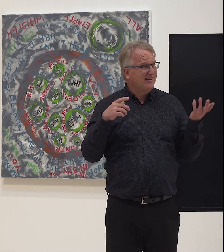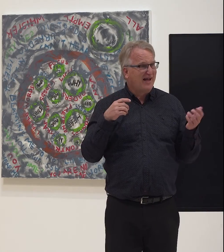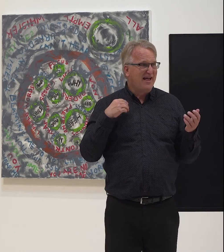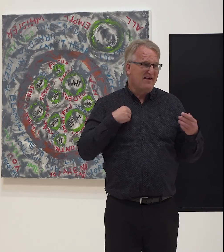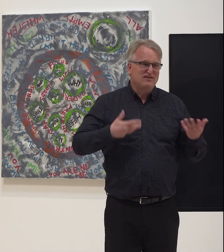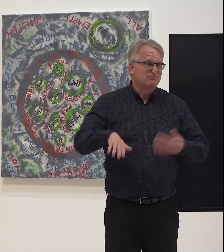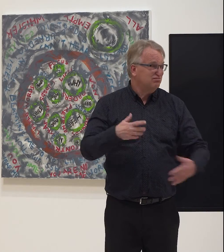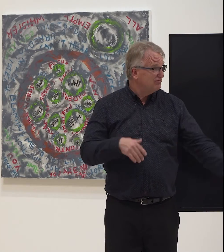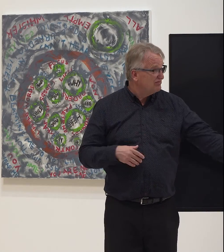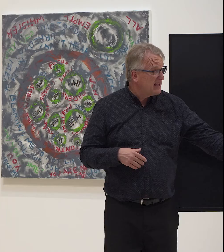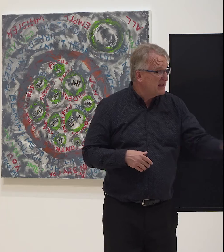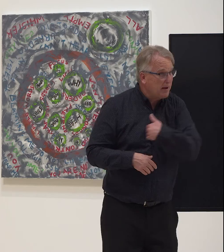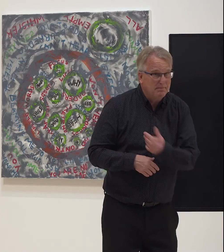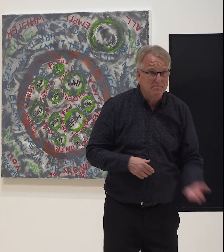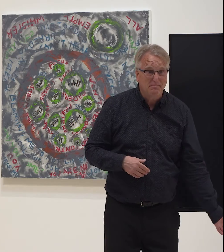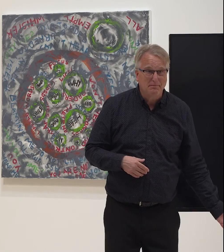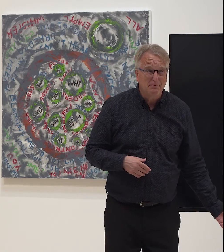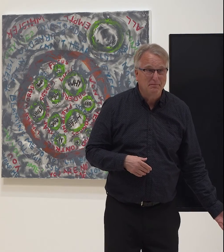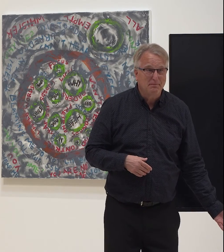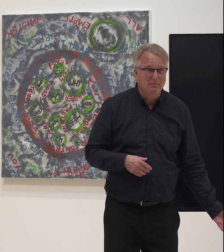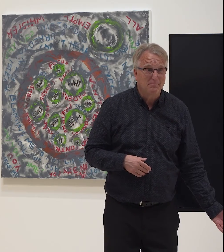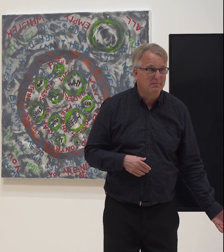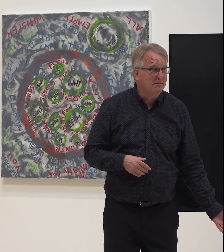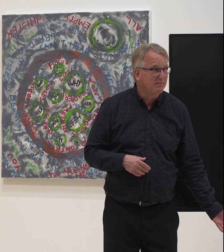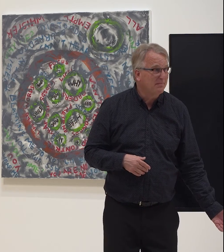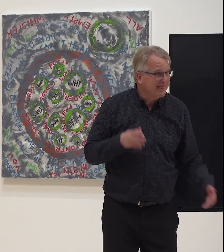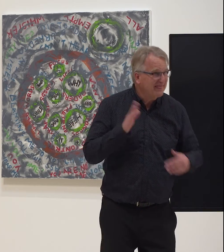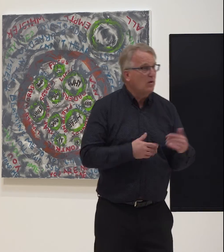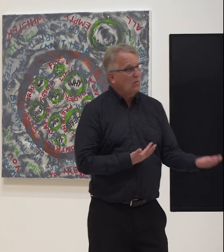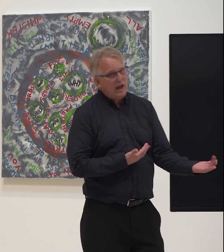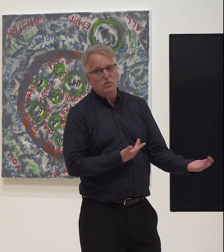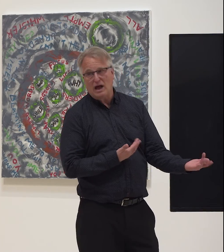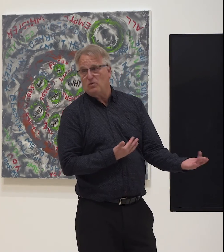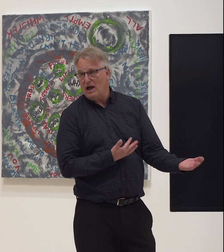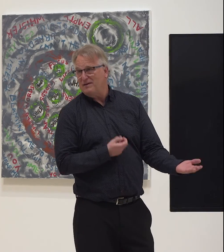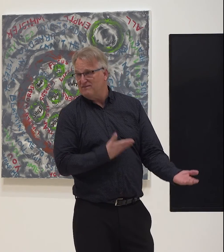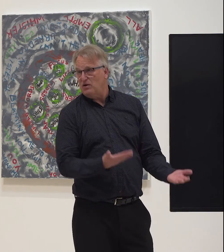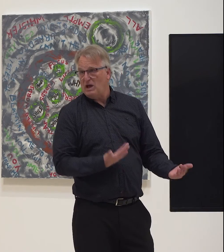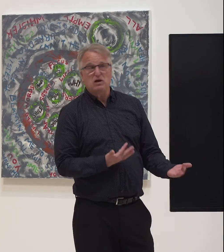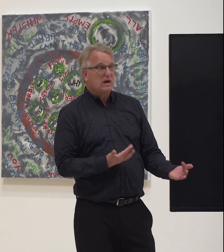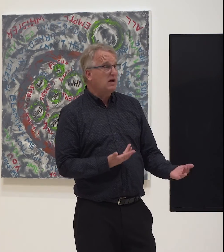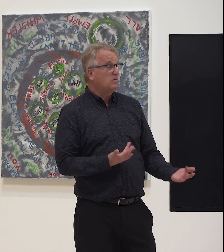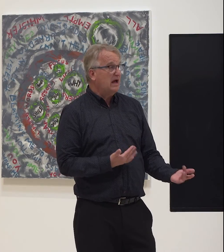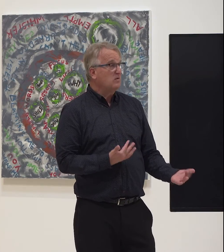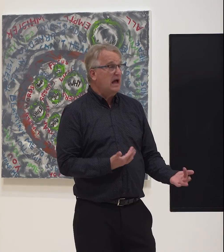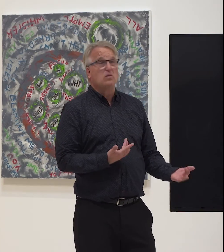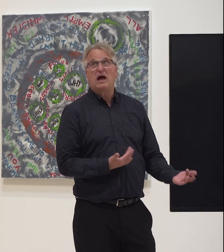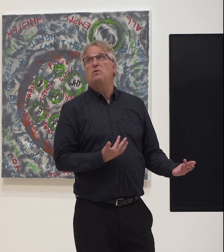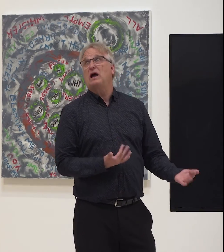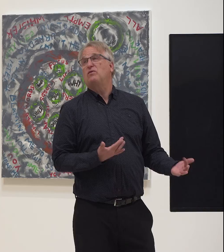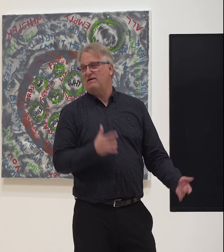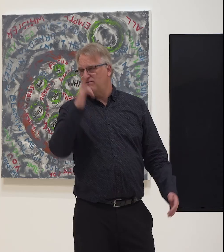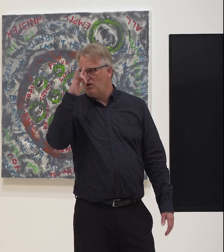then make sure you welcome the Deaf students, right? Don't wait for an invitation, and don't withhold one,